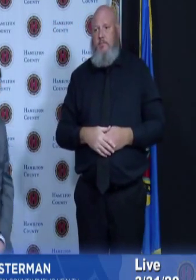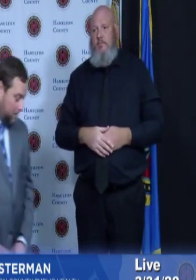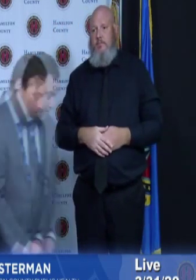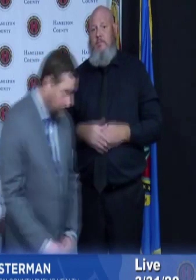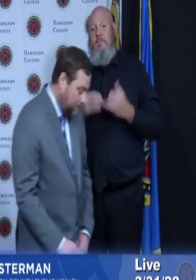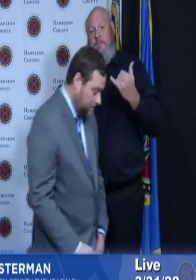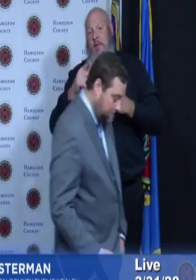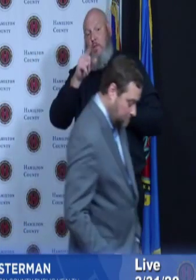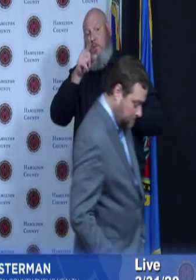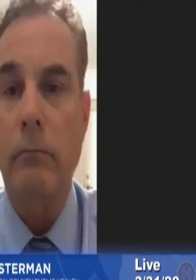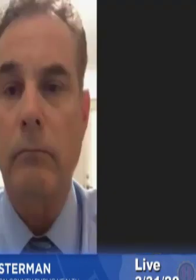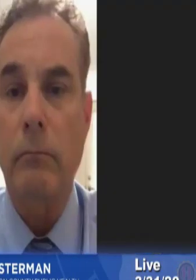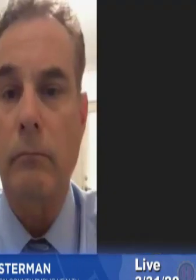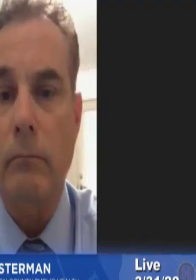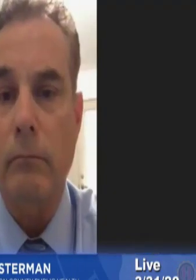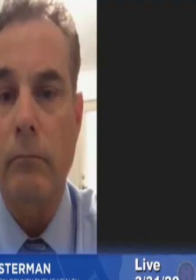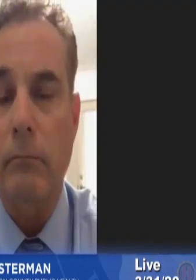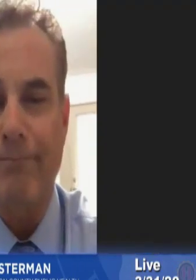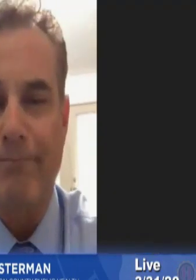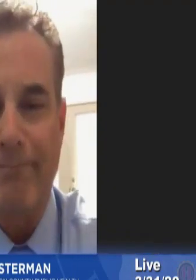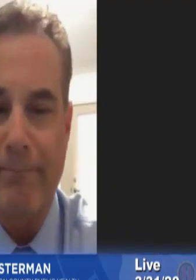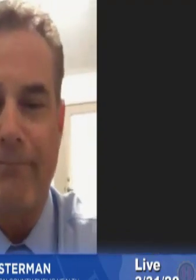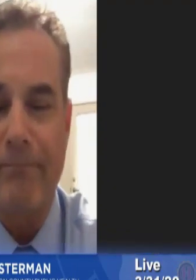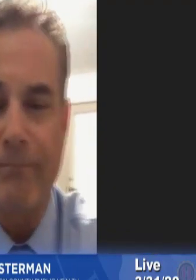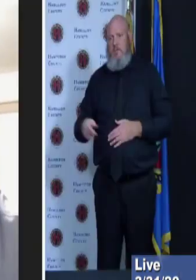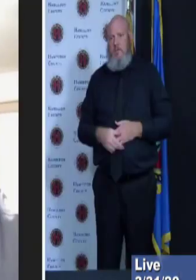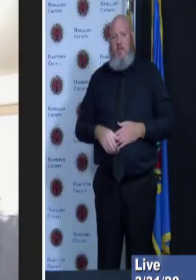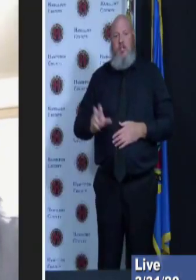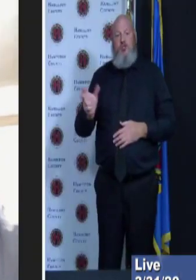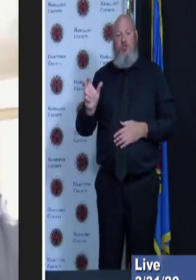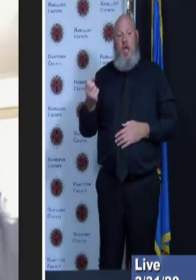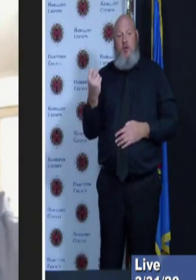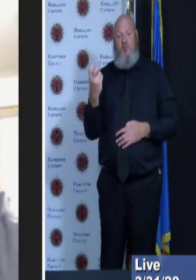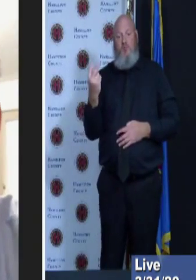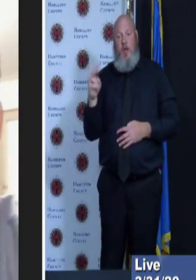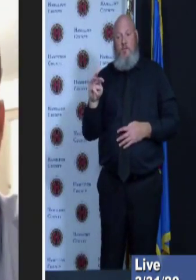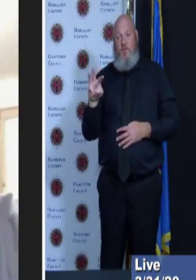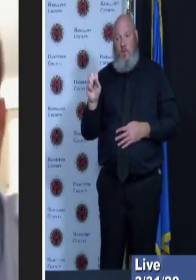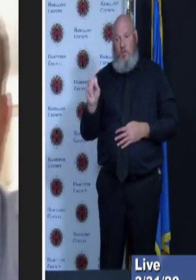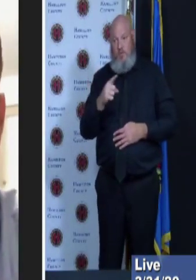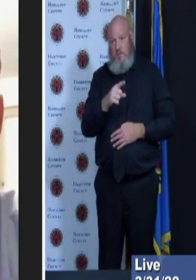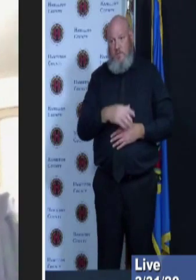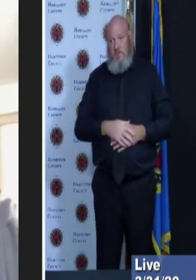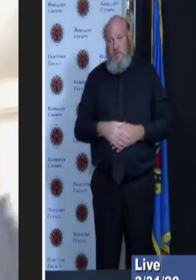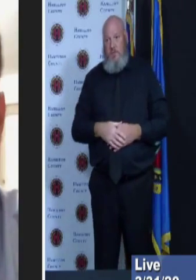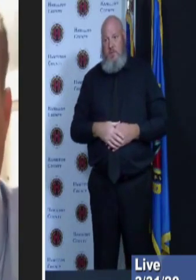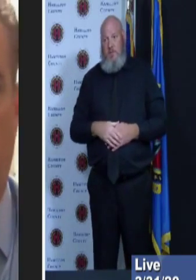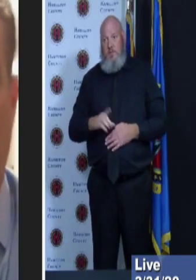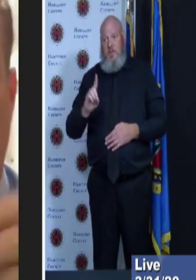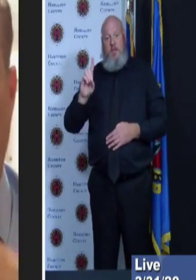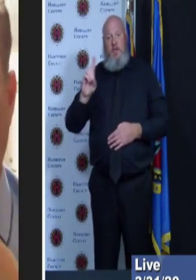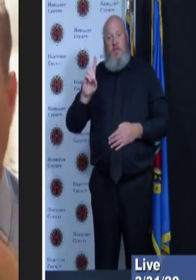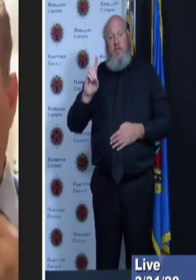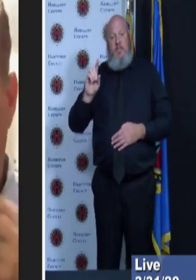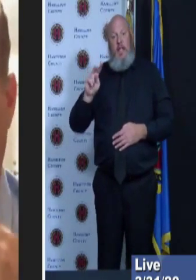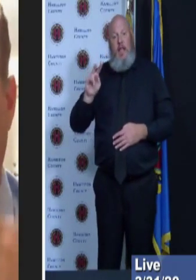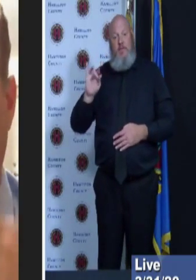Winter with Local 12 hi Denise and I'm sorry I know that you want to wait till